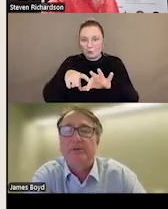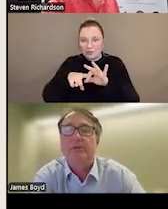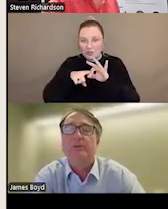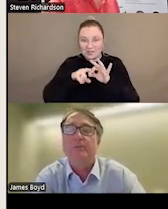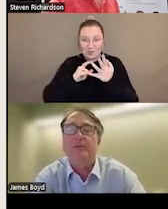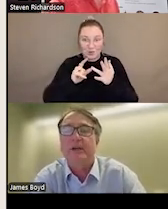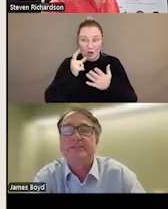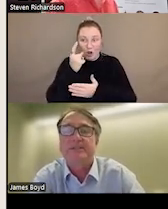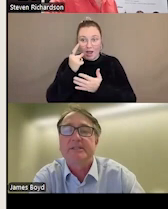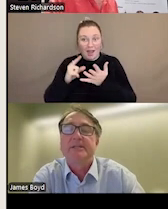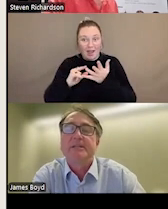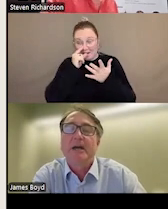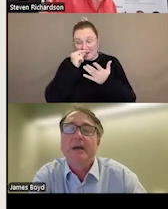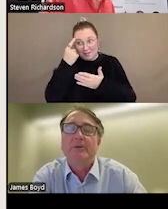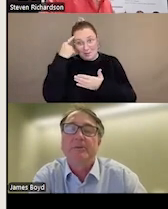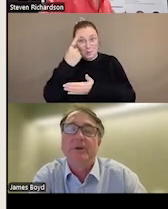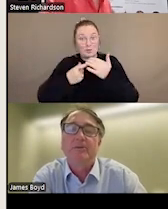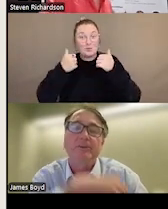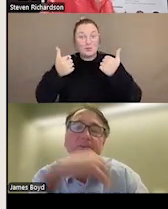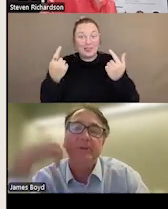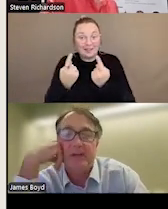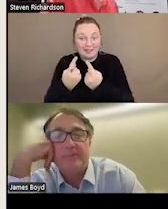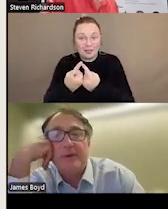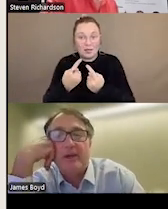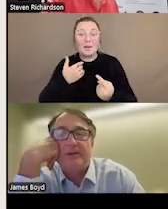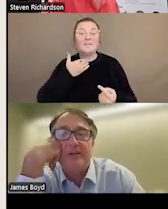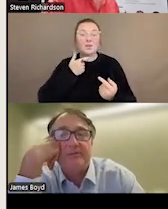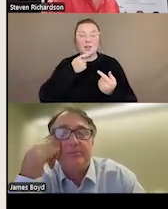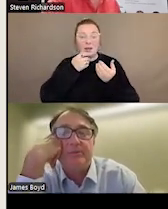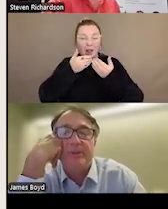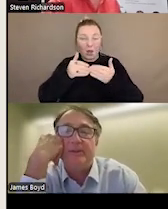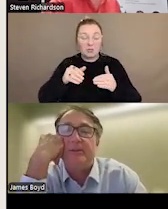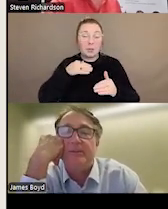news. I am delighted. I am losing my voice and I didn't even prevent -- present the